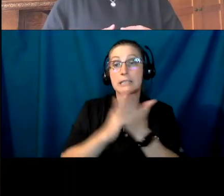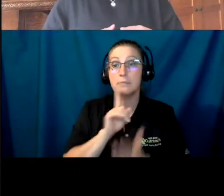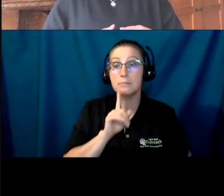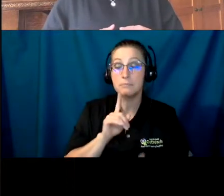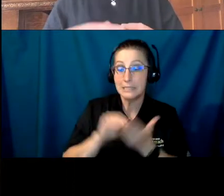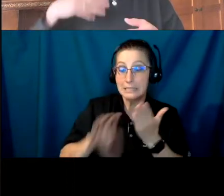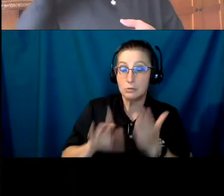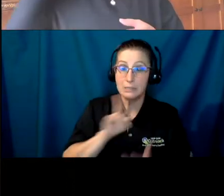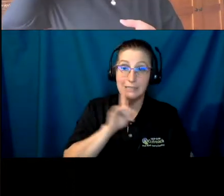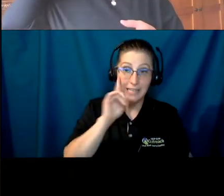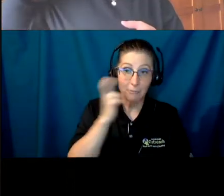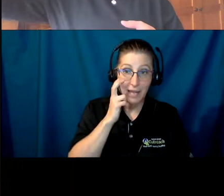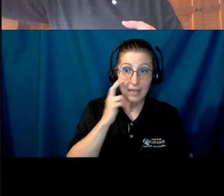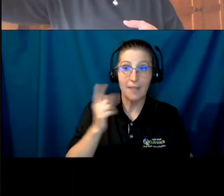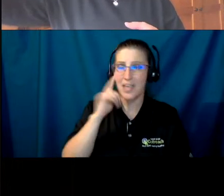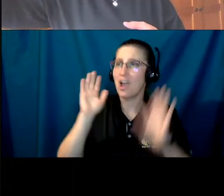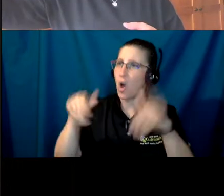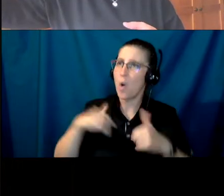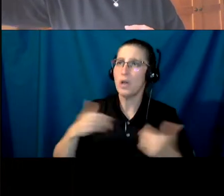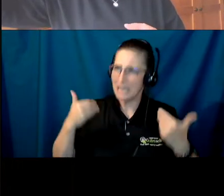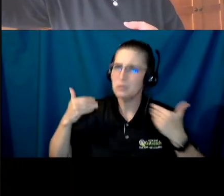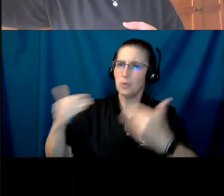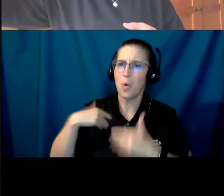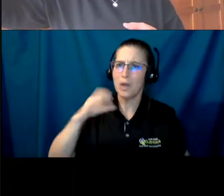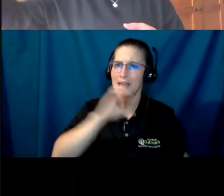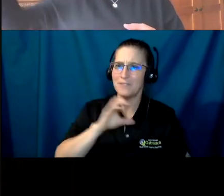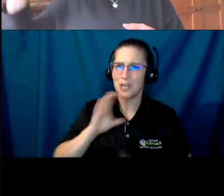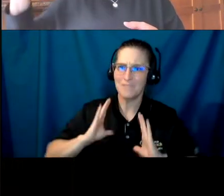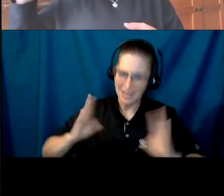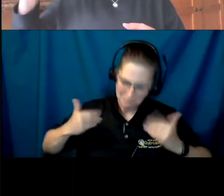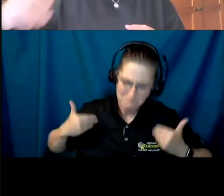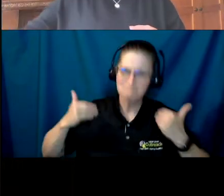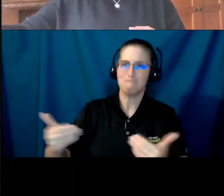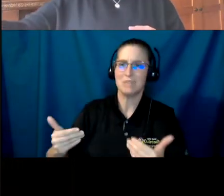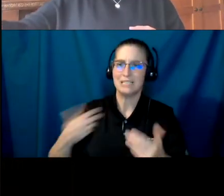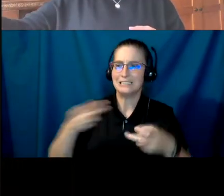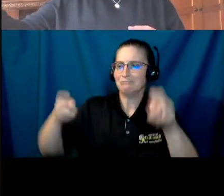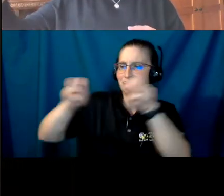might think, Okay, well, yeah, let's go to the cafeteria. And we'll sit with you know,